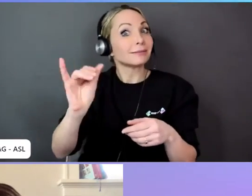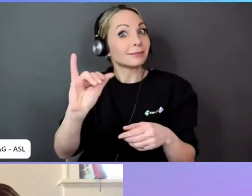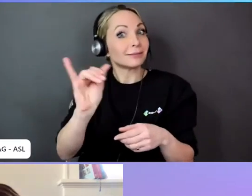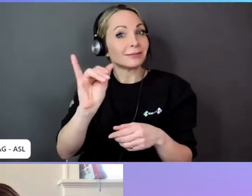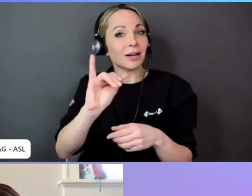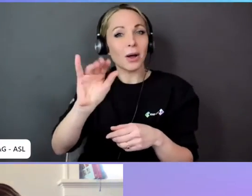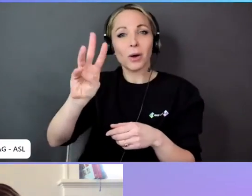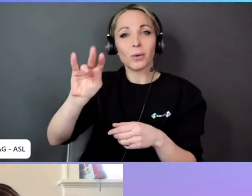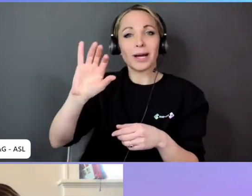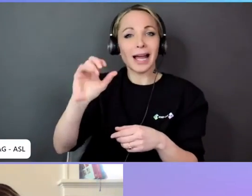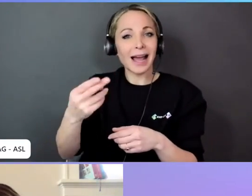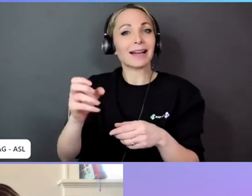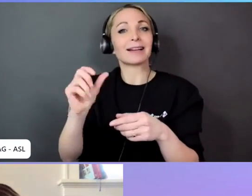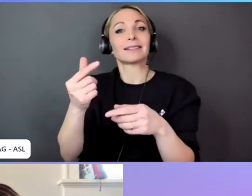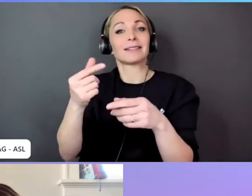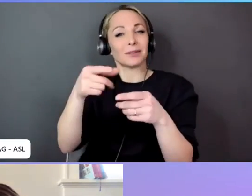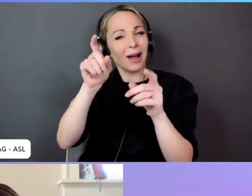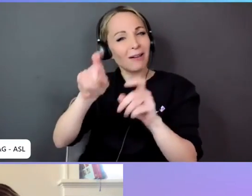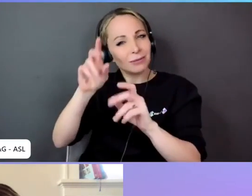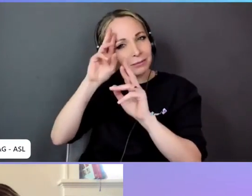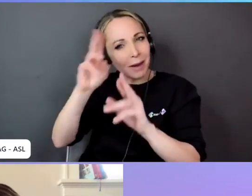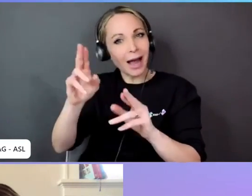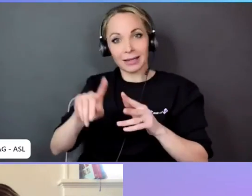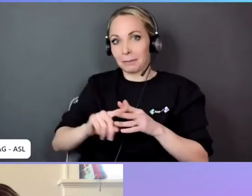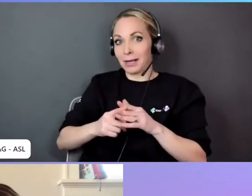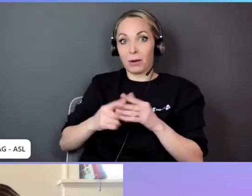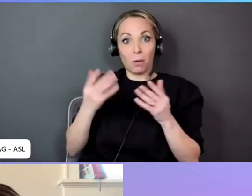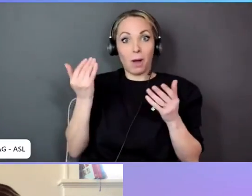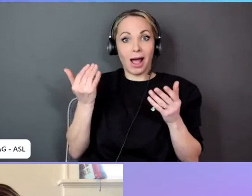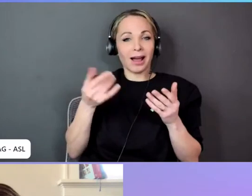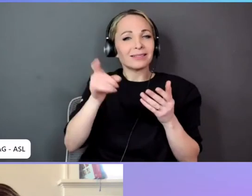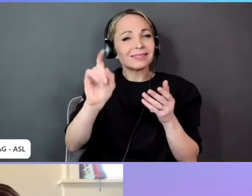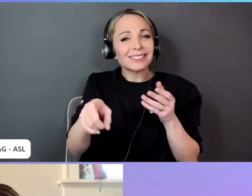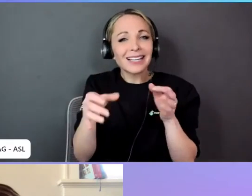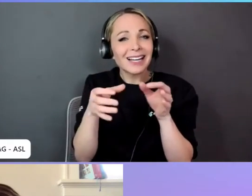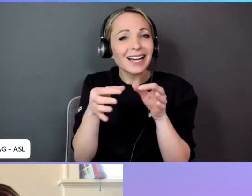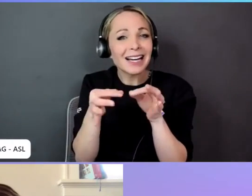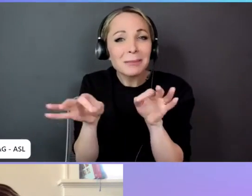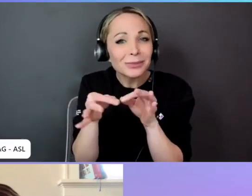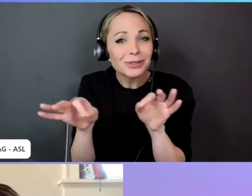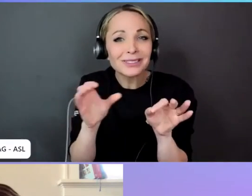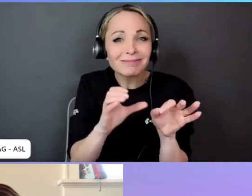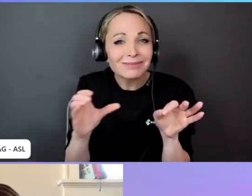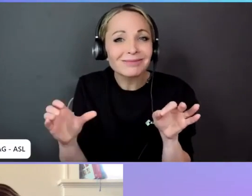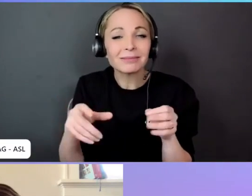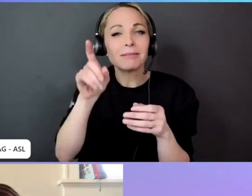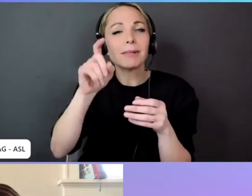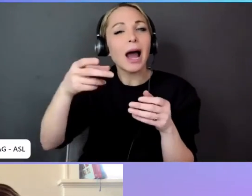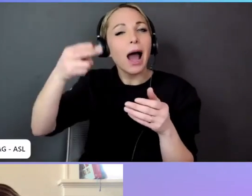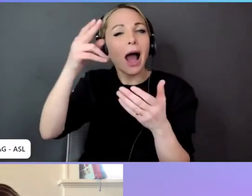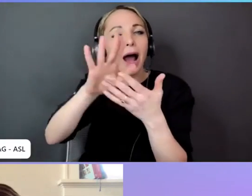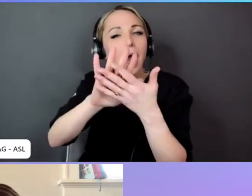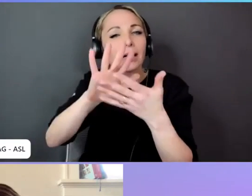When it comes to the end, we have to respecting respecting as their starting point to make sure